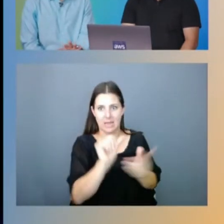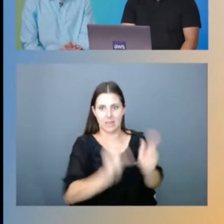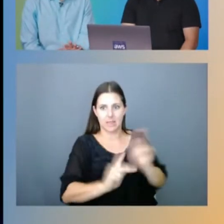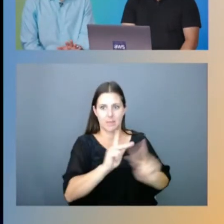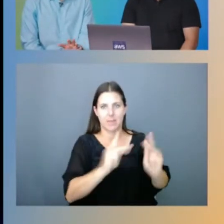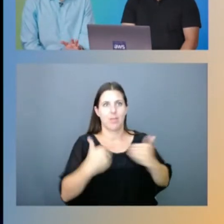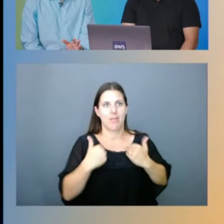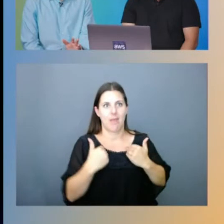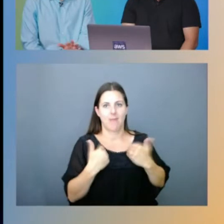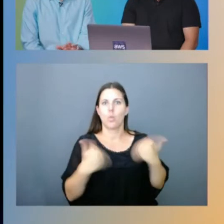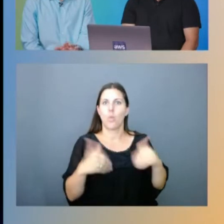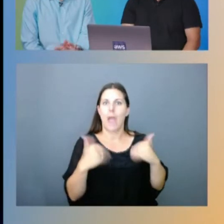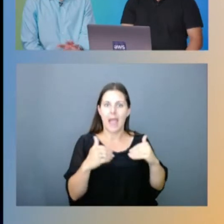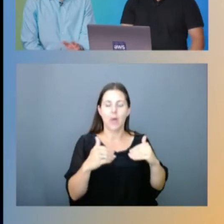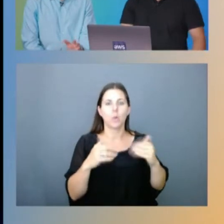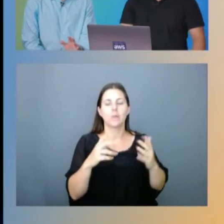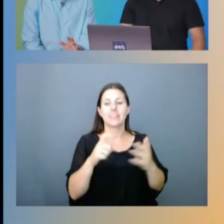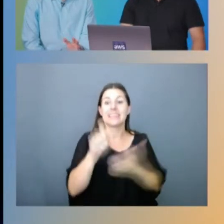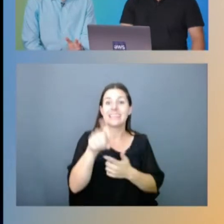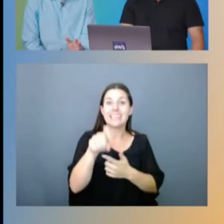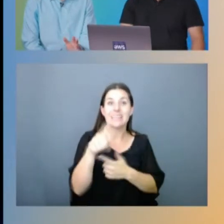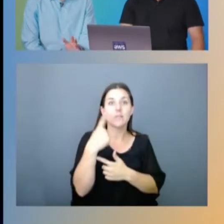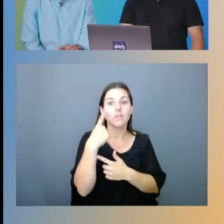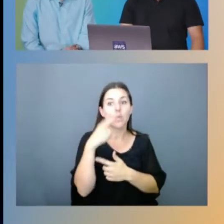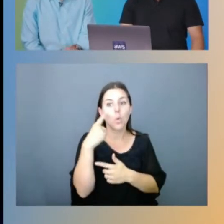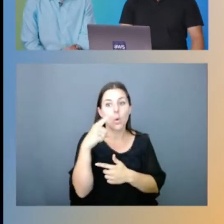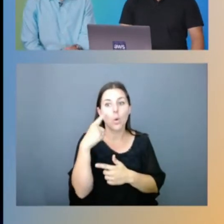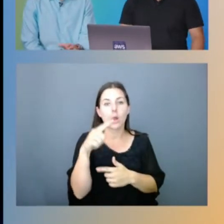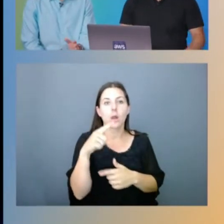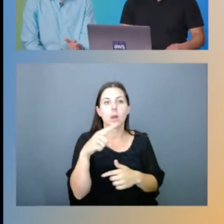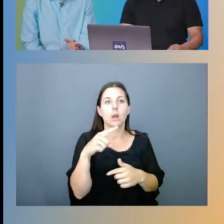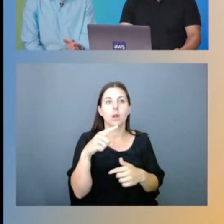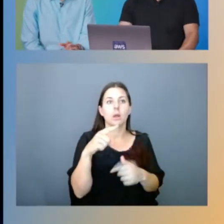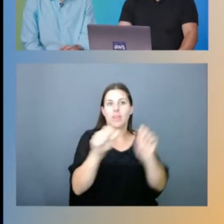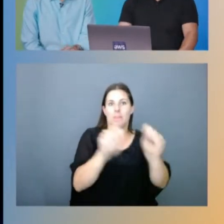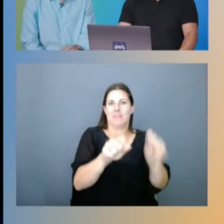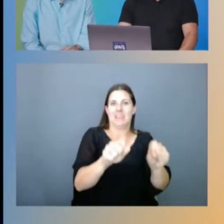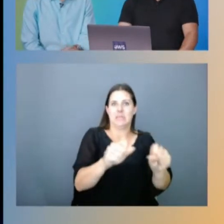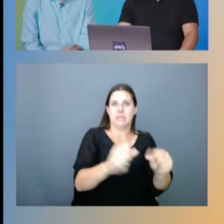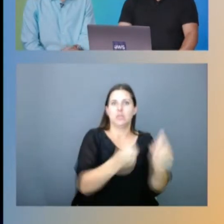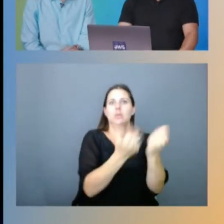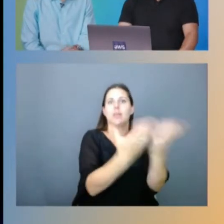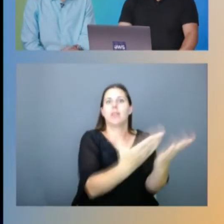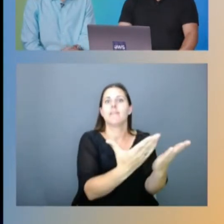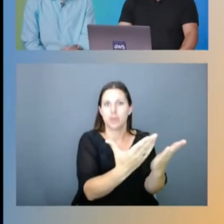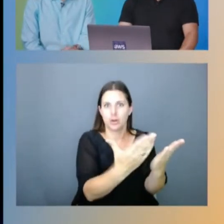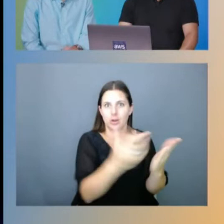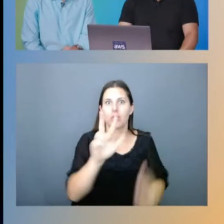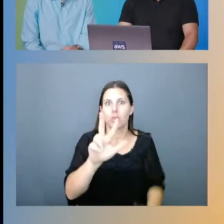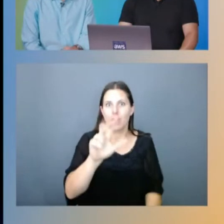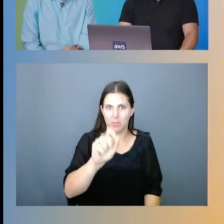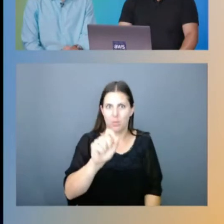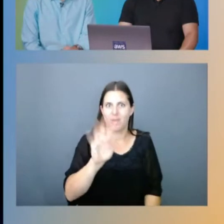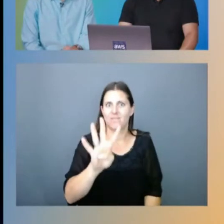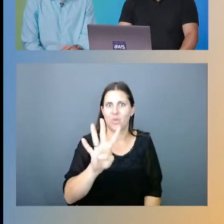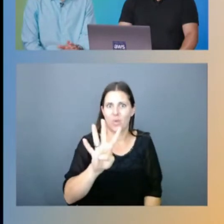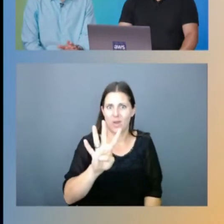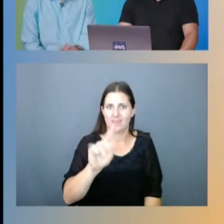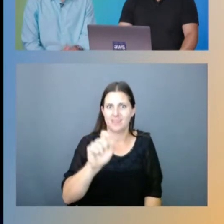as well the need for the ability to deliver the 3.4 petabytes. [Ron] petaFLOPS, yeah, it's a growing. petaFLOPS, thank you.